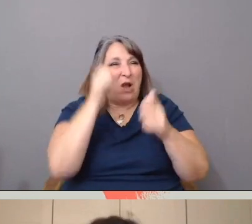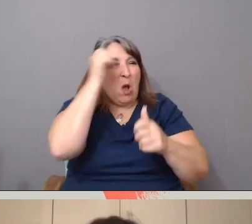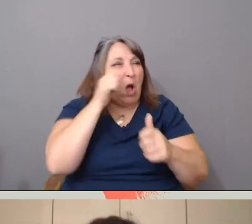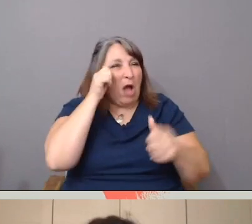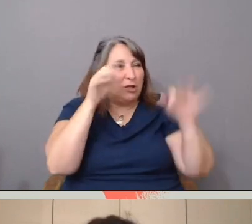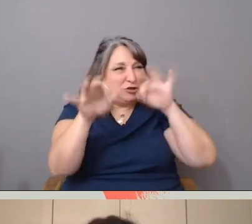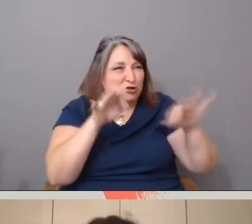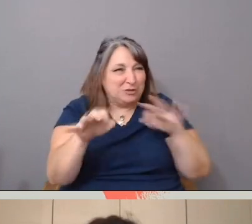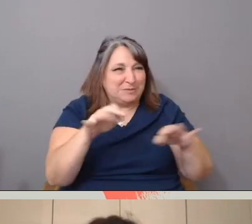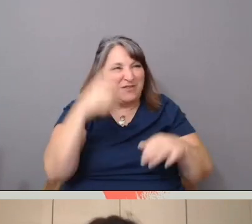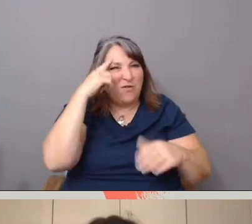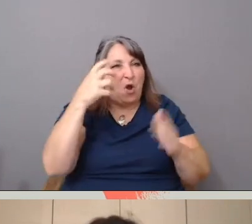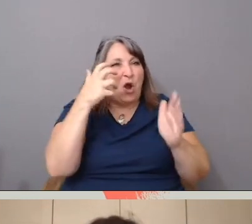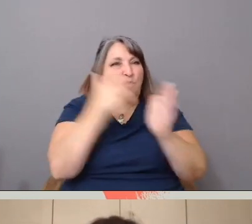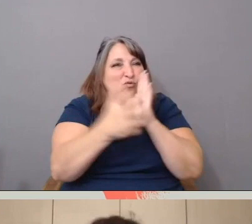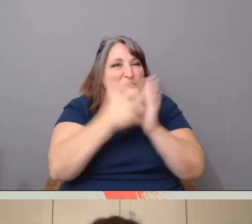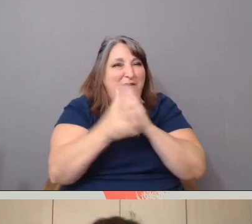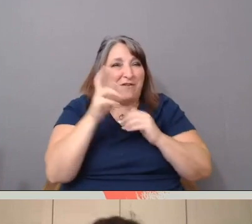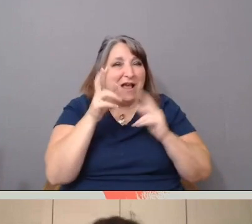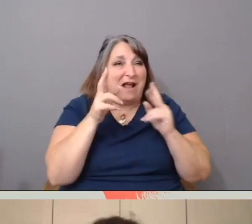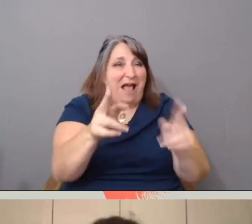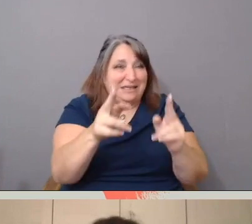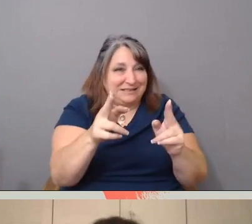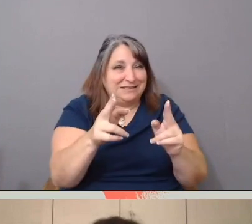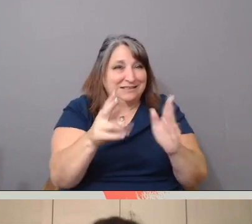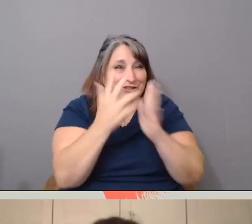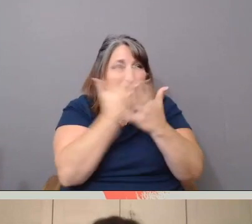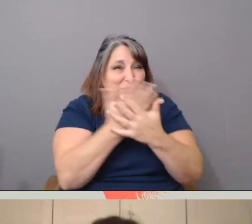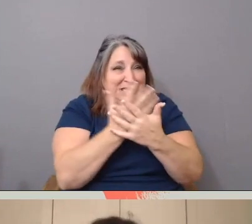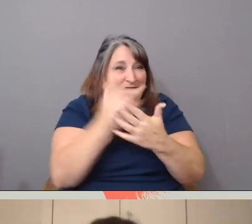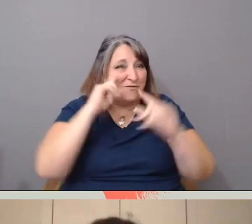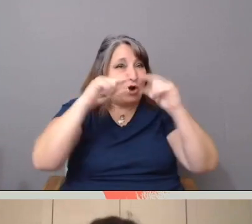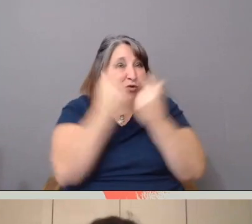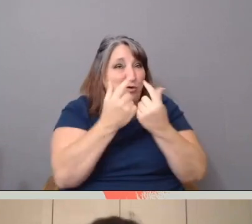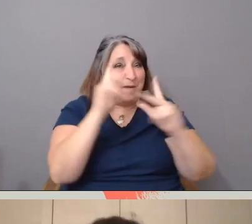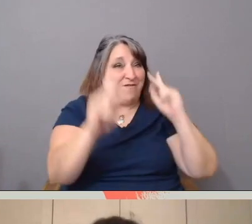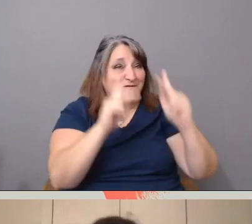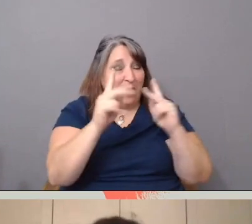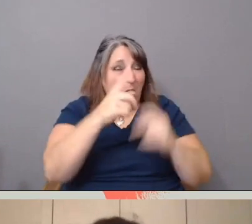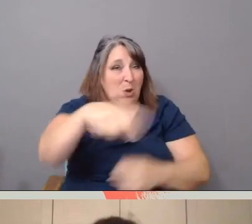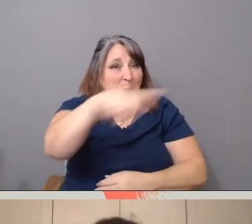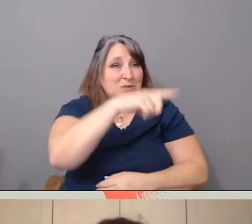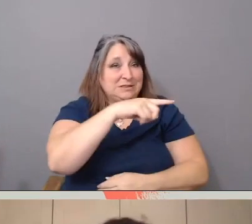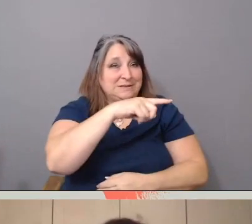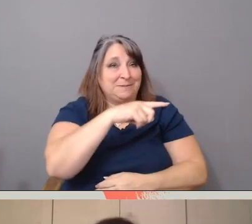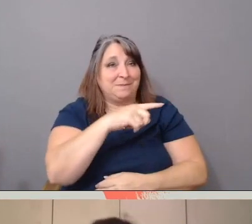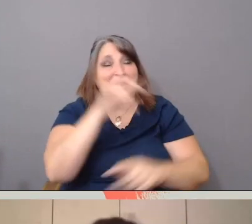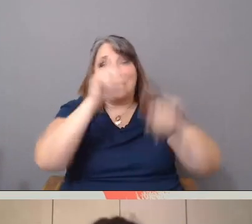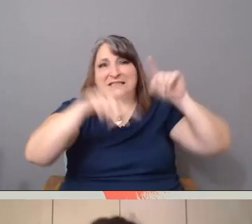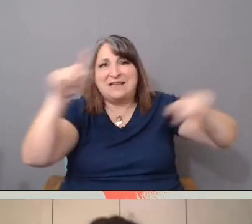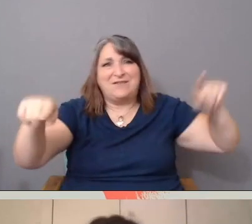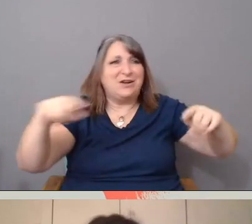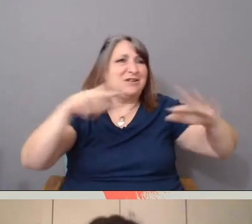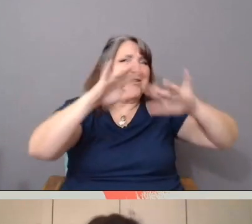for a rough cut screening for a group of diverse folks from the disability community in Berkeley.